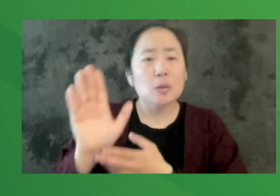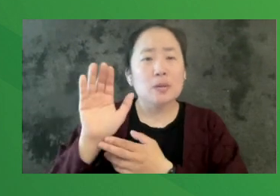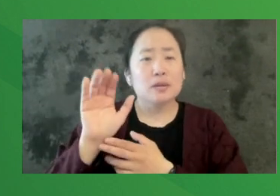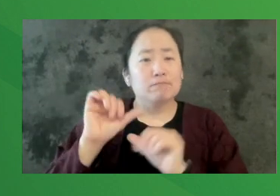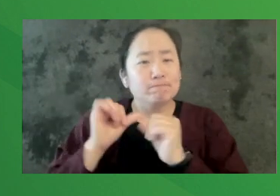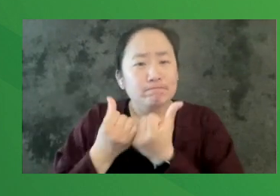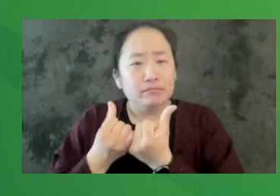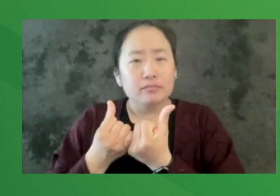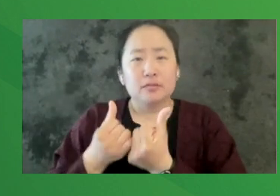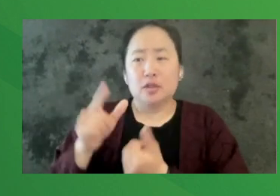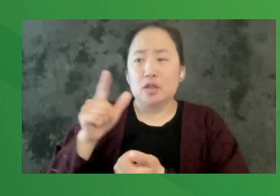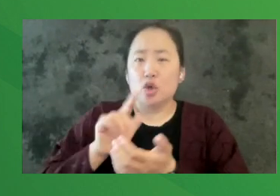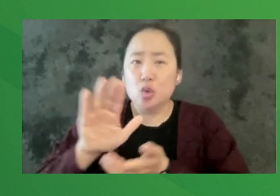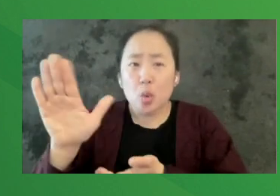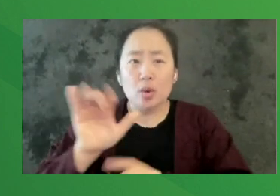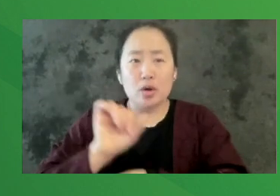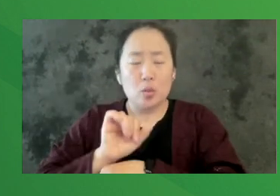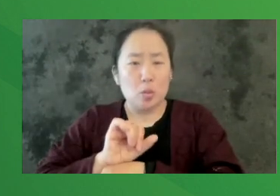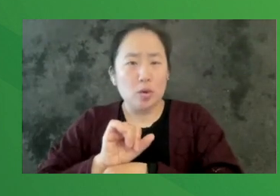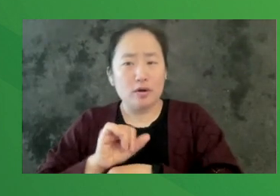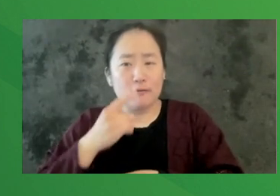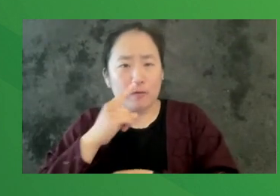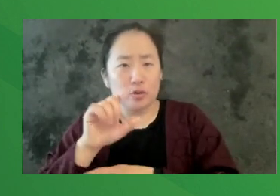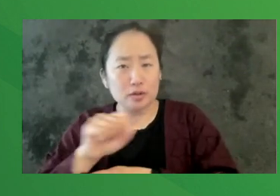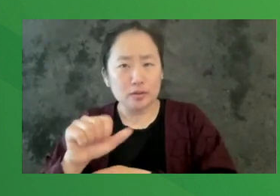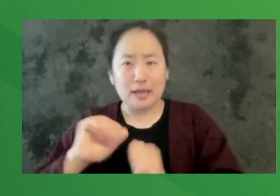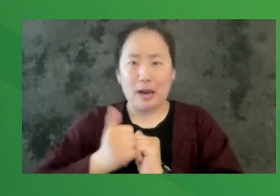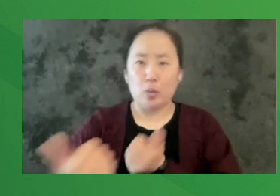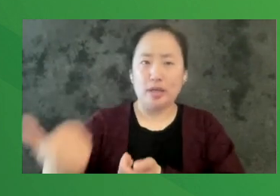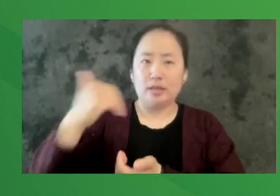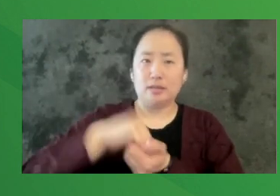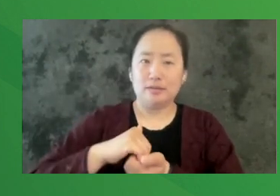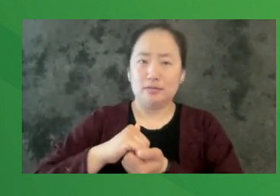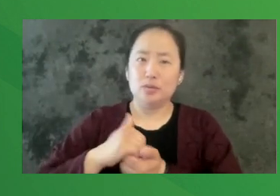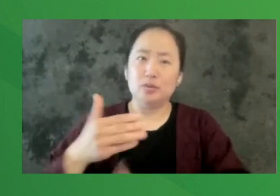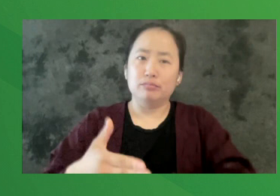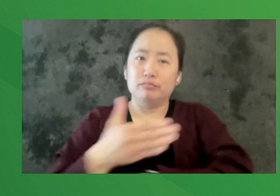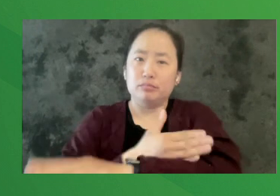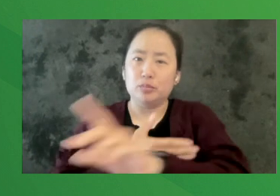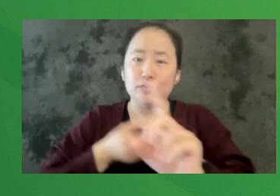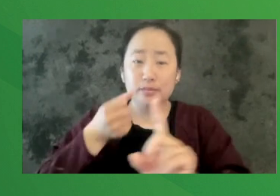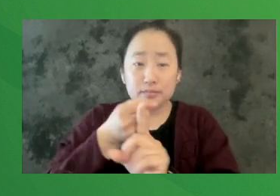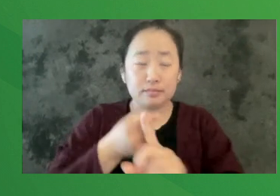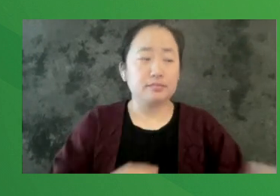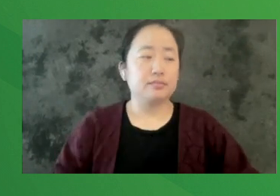to see how we can collaborate to have more impact. So, in the very short time that I have today,